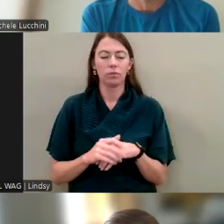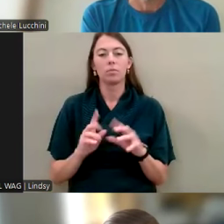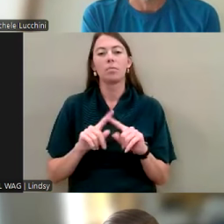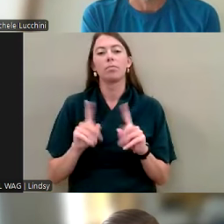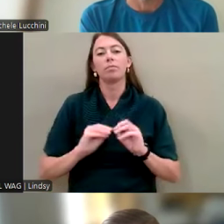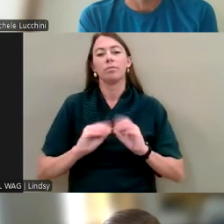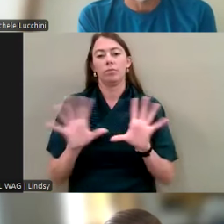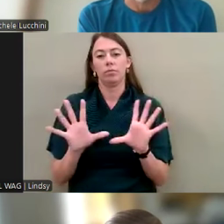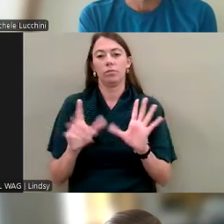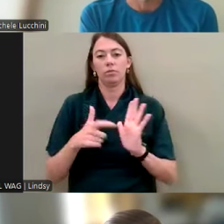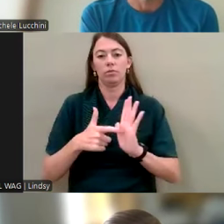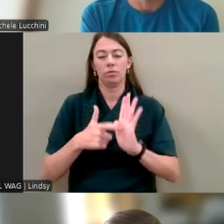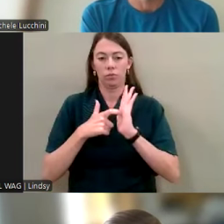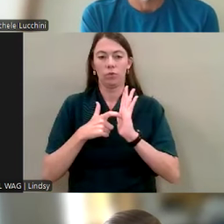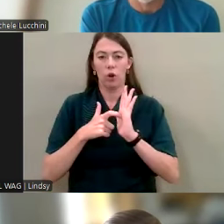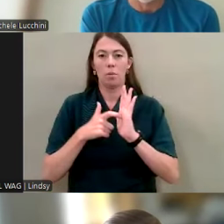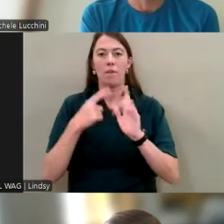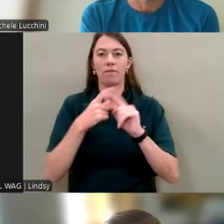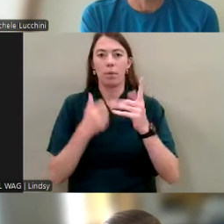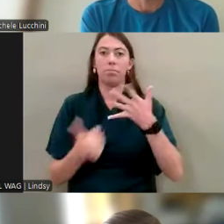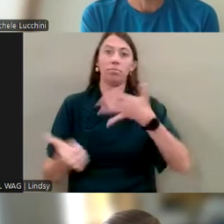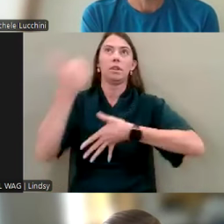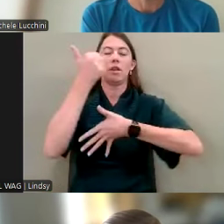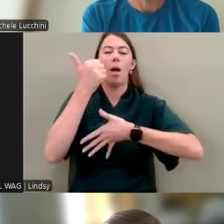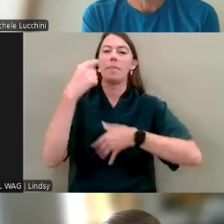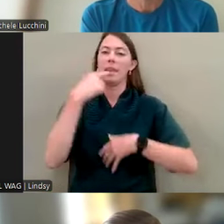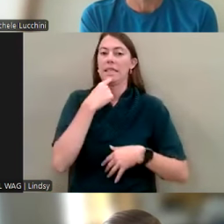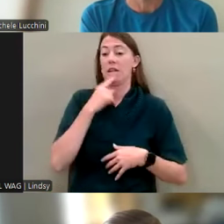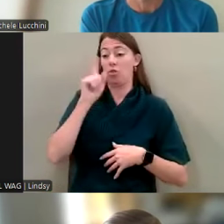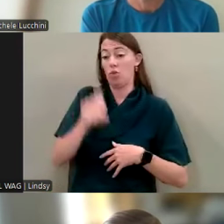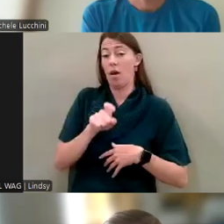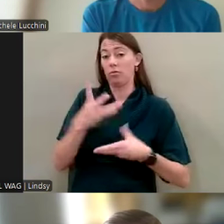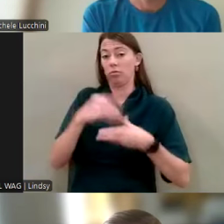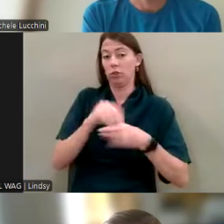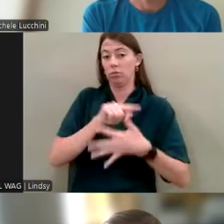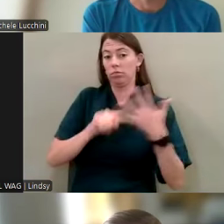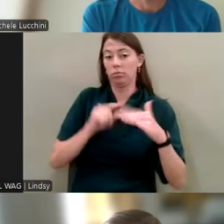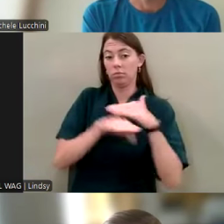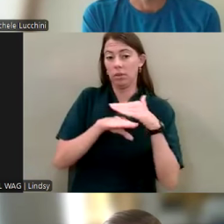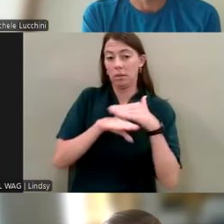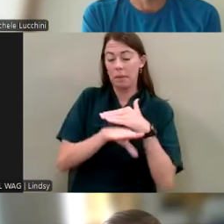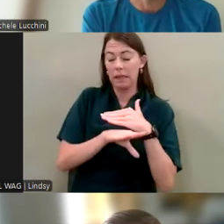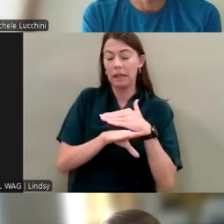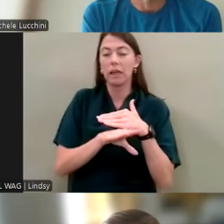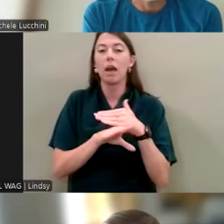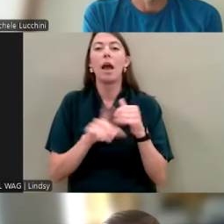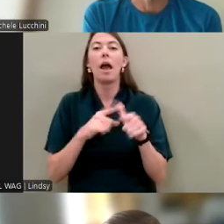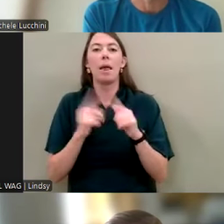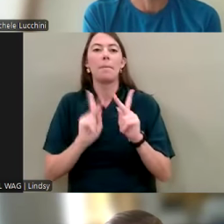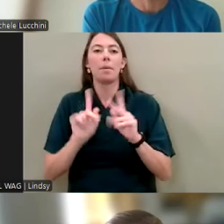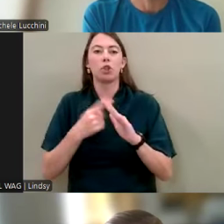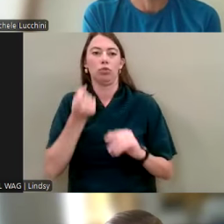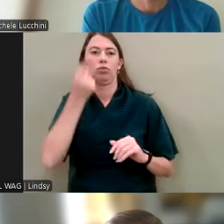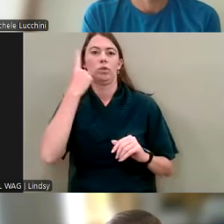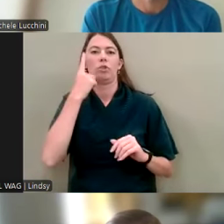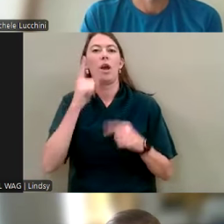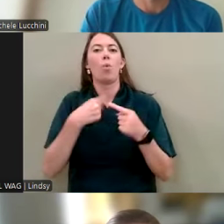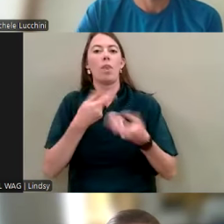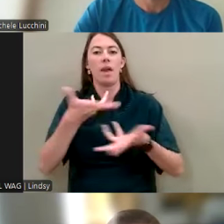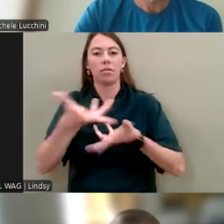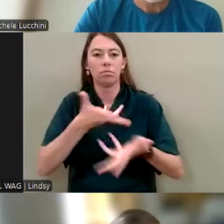from the top, so that site needs to be accessible, was a crucial driver, of course.